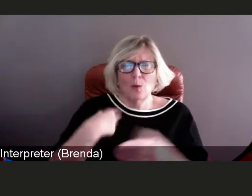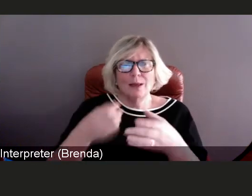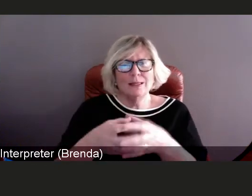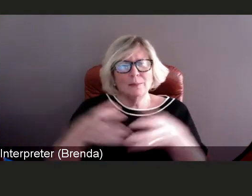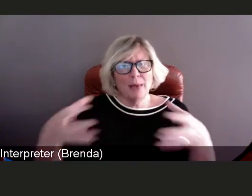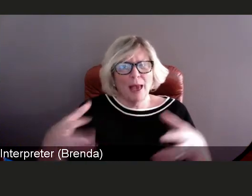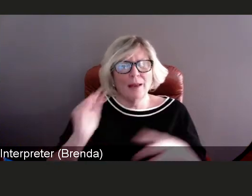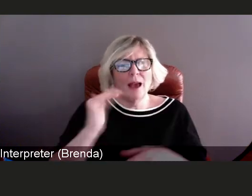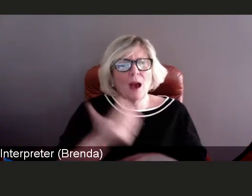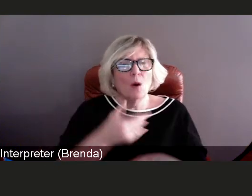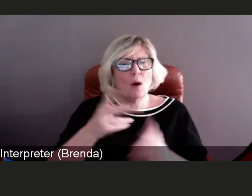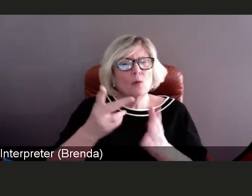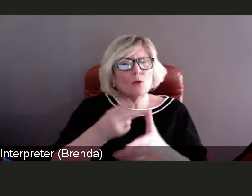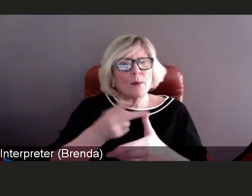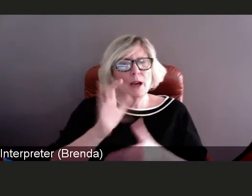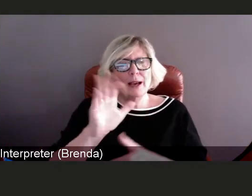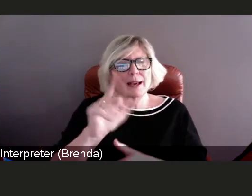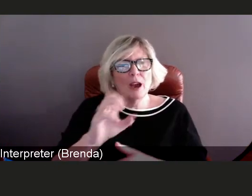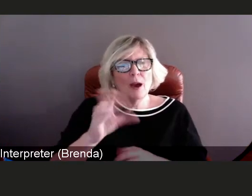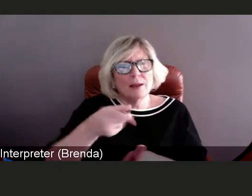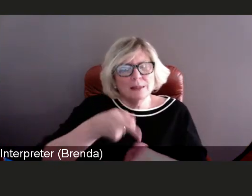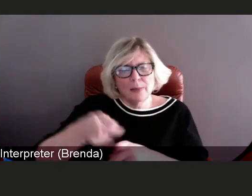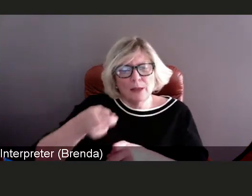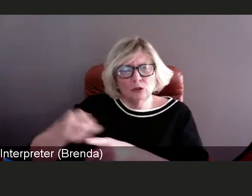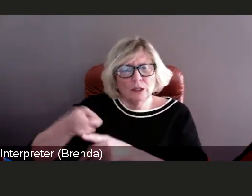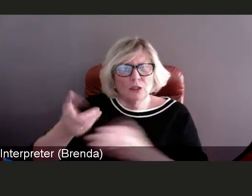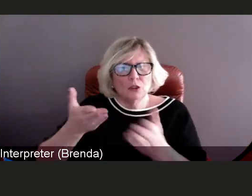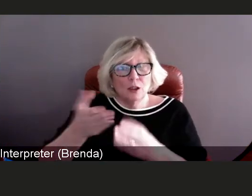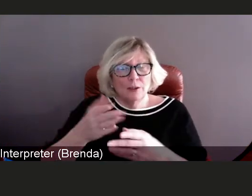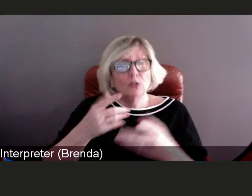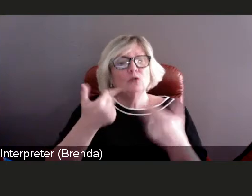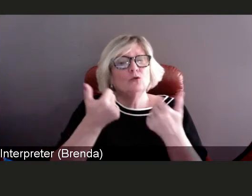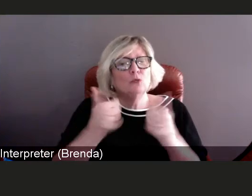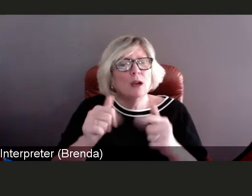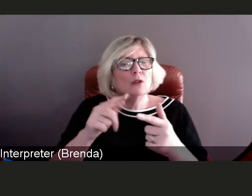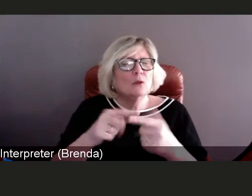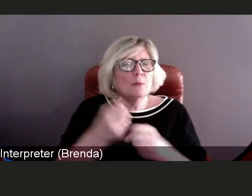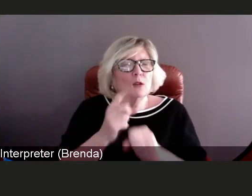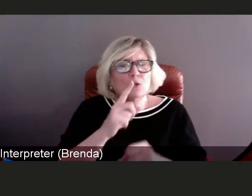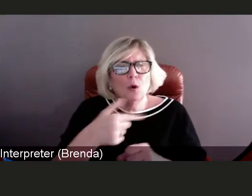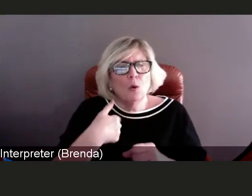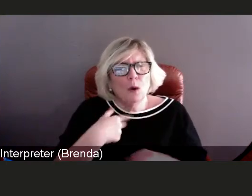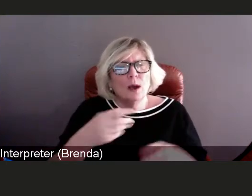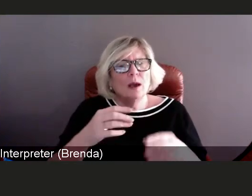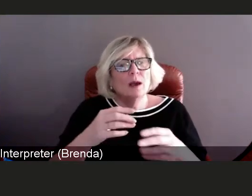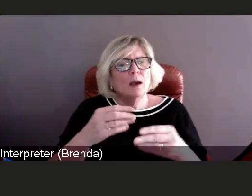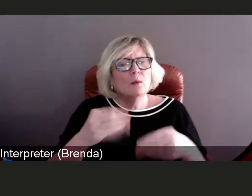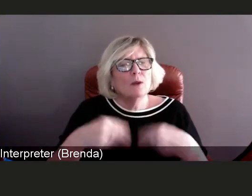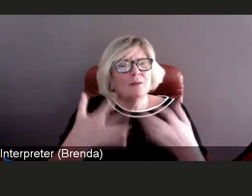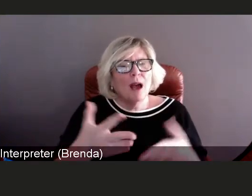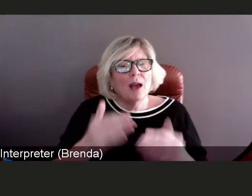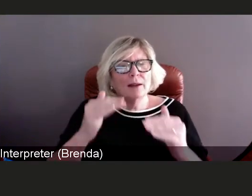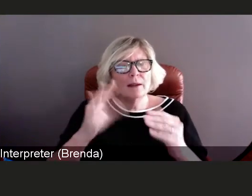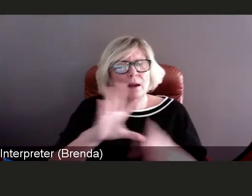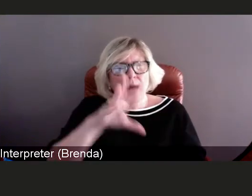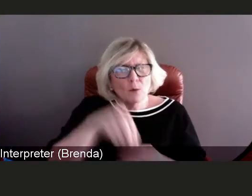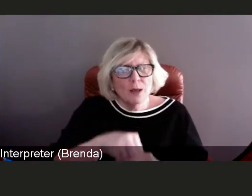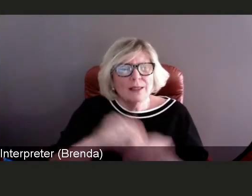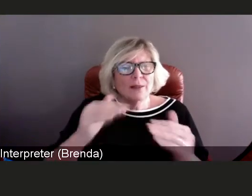and specialty services in an effort to ensure that we provide comprehensive, advanced, high quality care